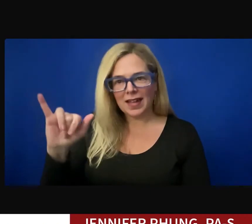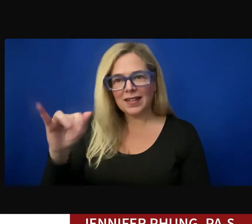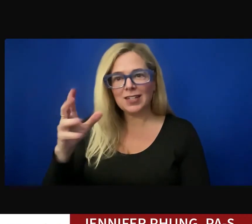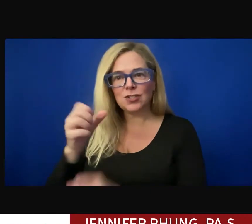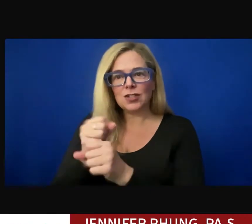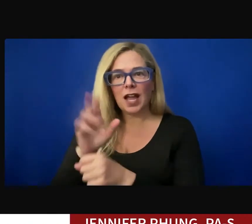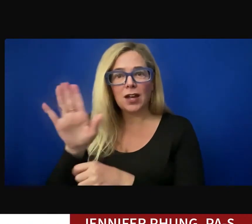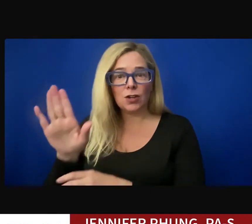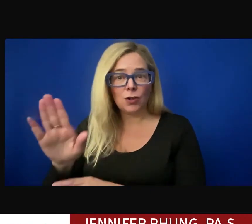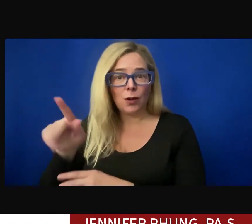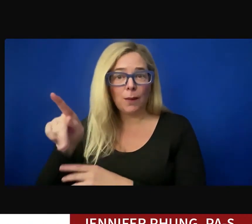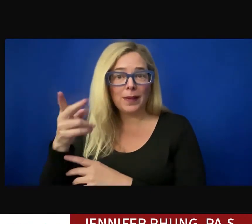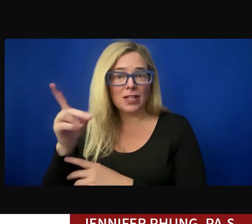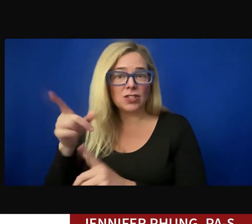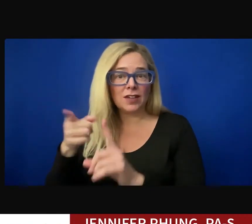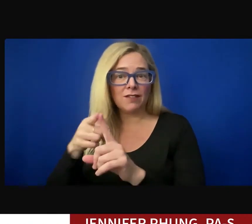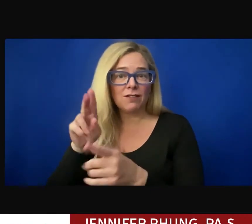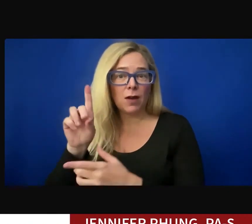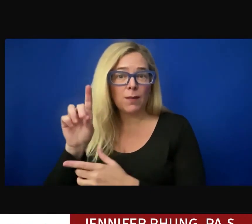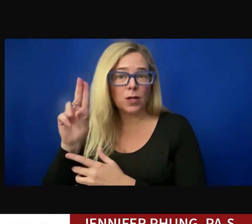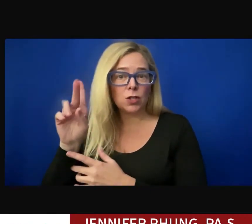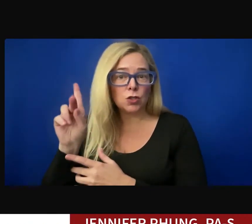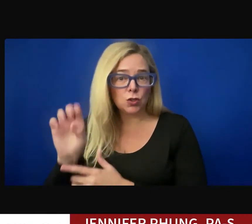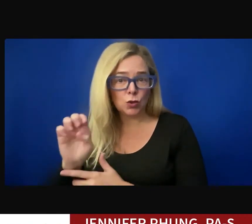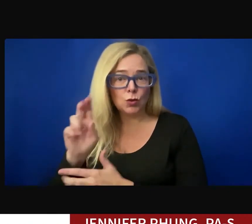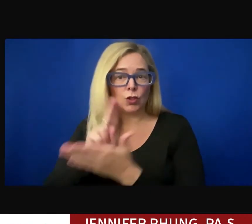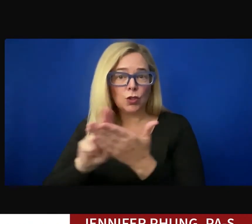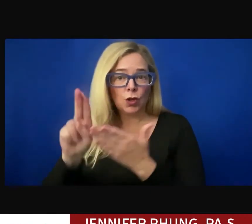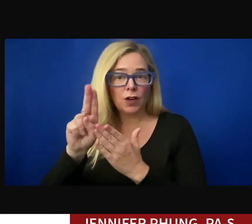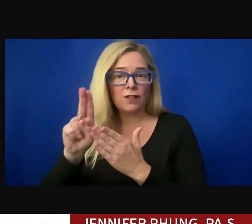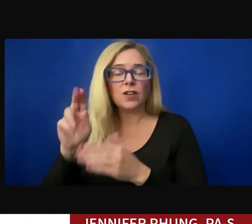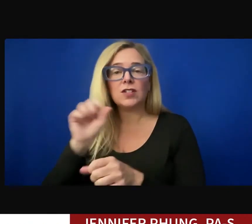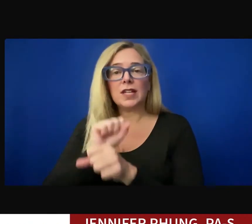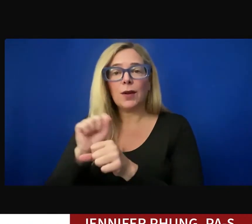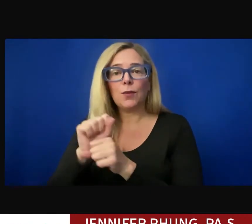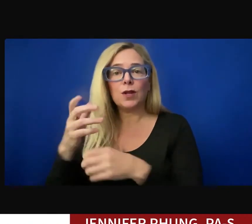society of behavioral medicine. She also serves as a health services researcher,